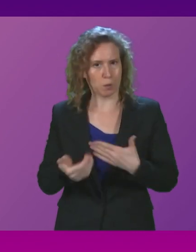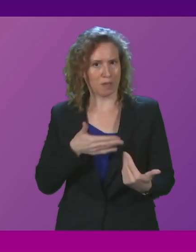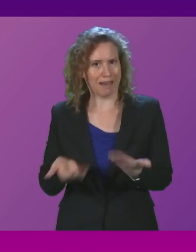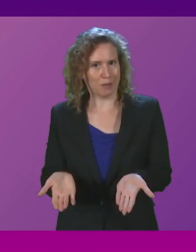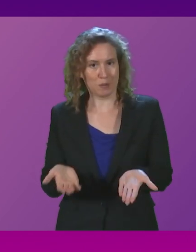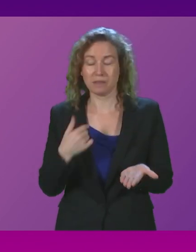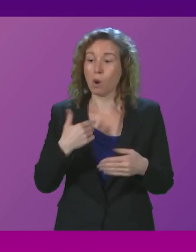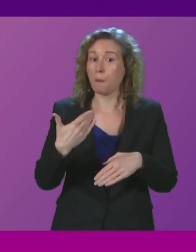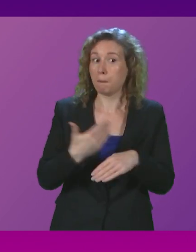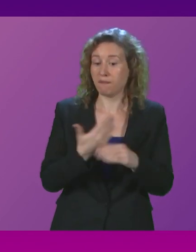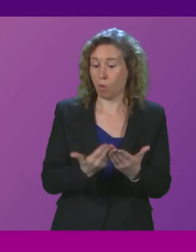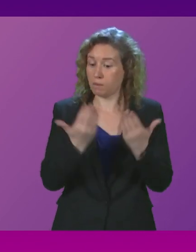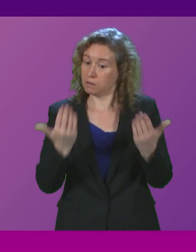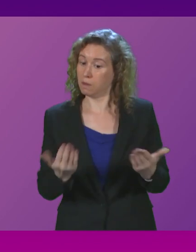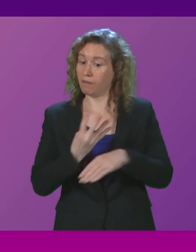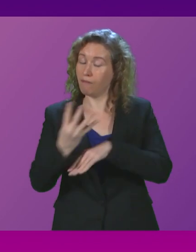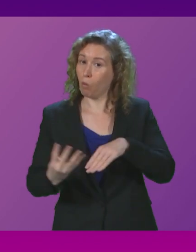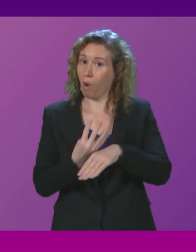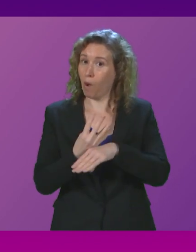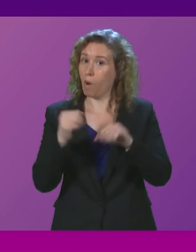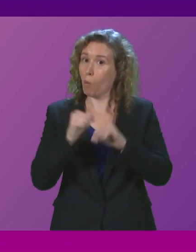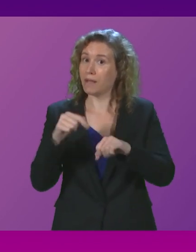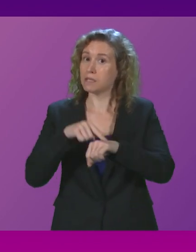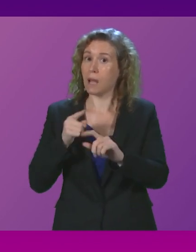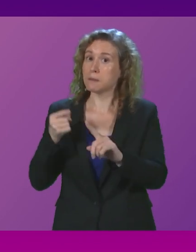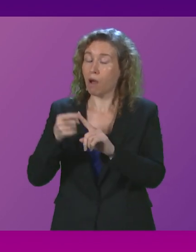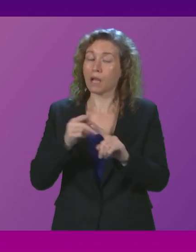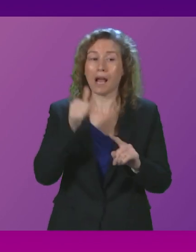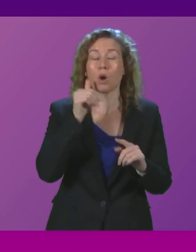The performance against the four-hour waiting time target is not good enough, but it is